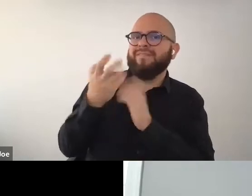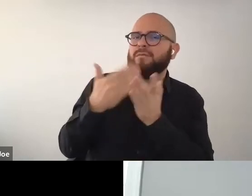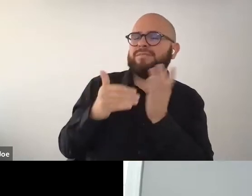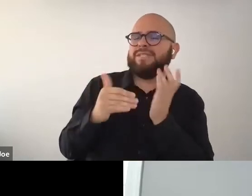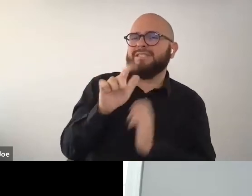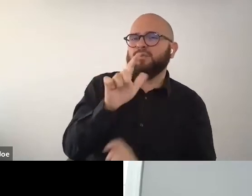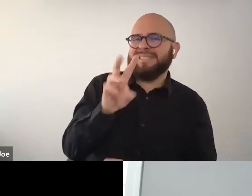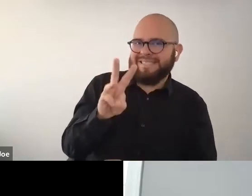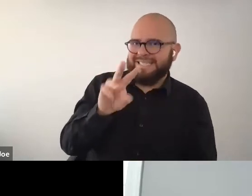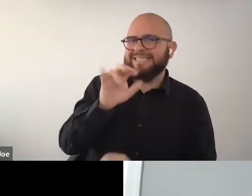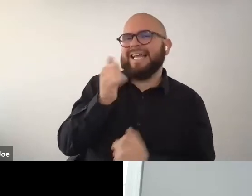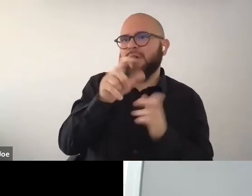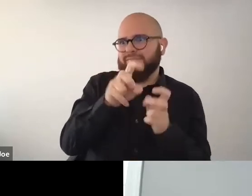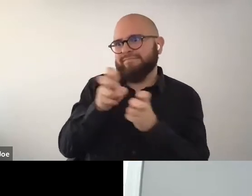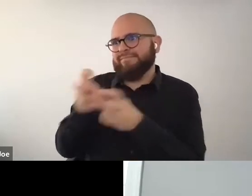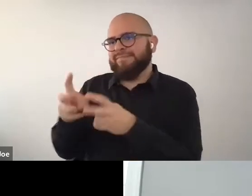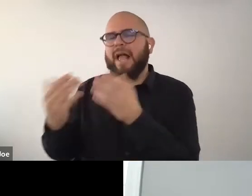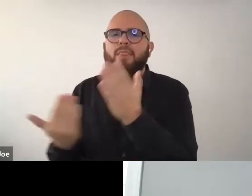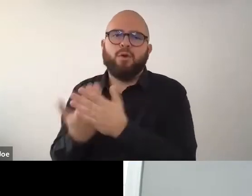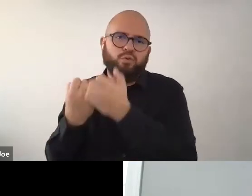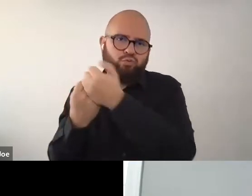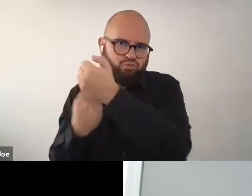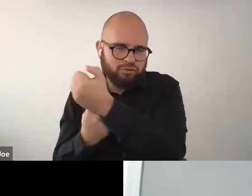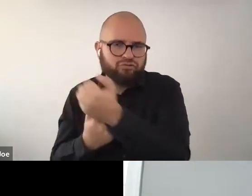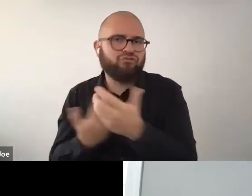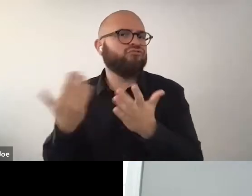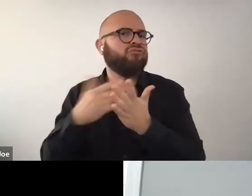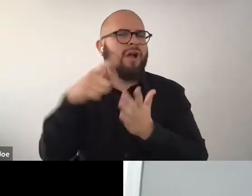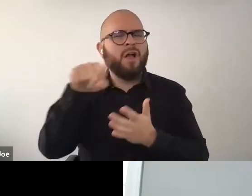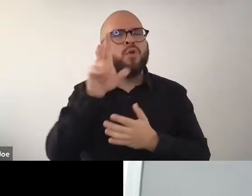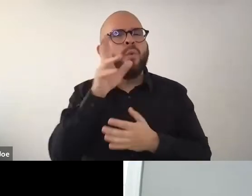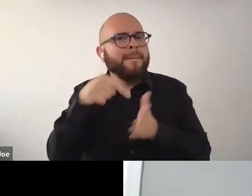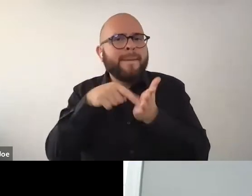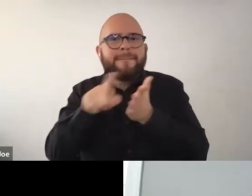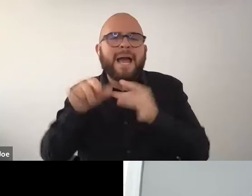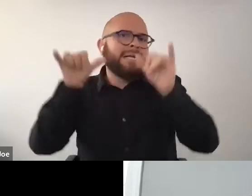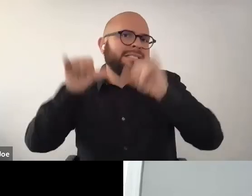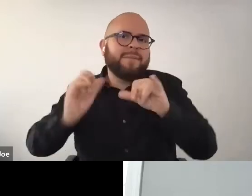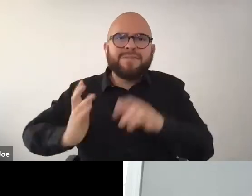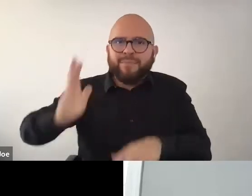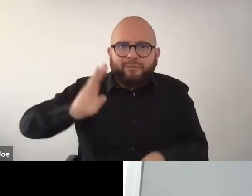So those tags, you'll still be paid for the tag, just like you were before, to record it,